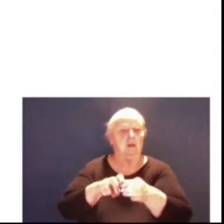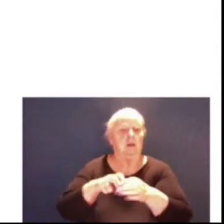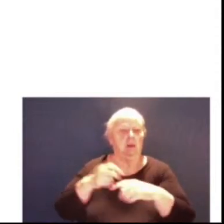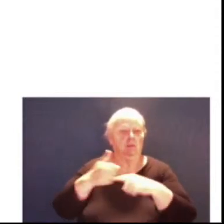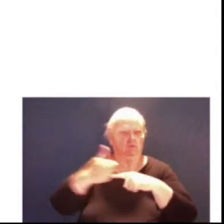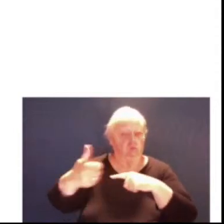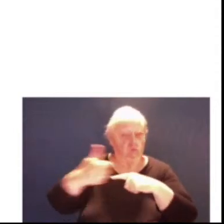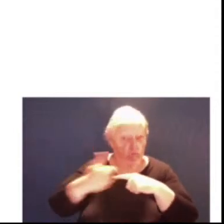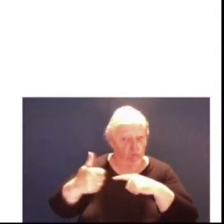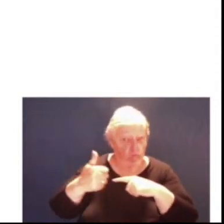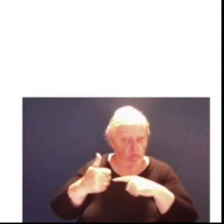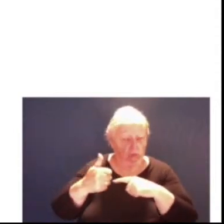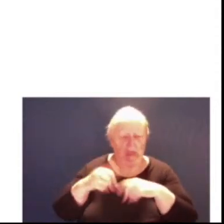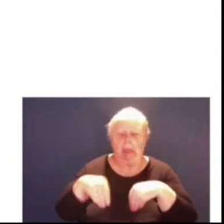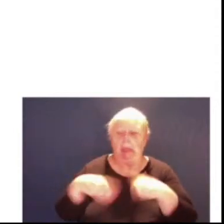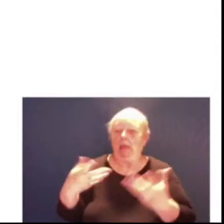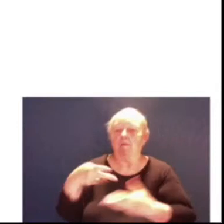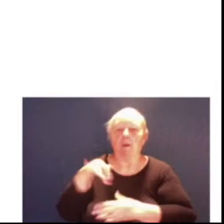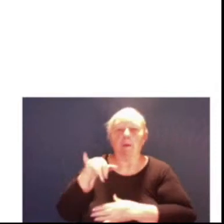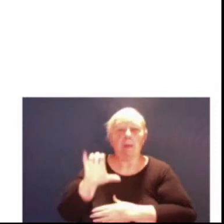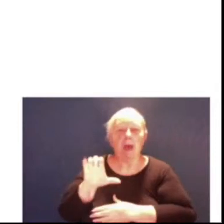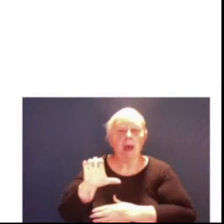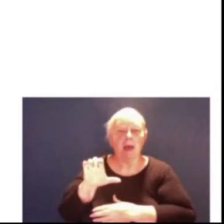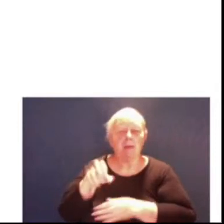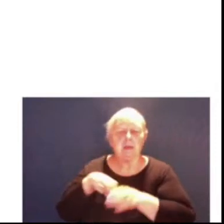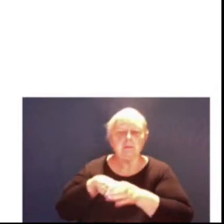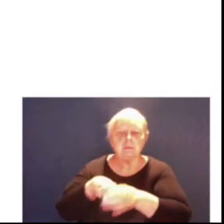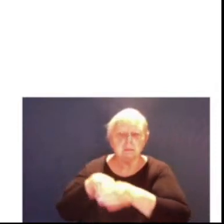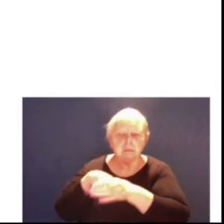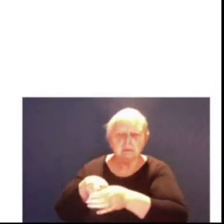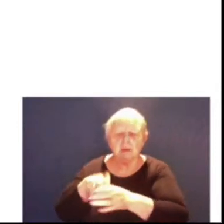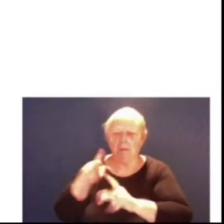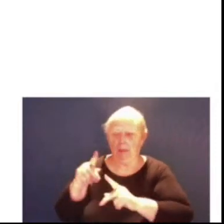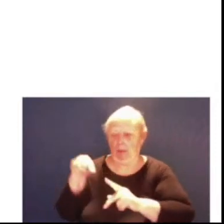and solutions which help people get from where they are to where they want to be.